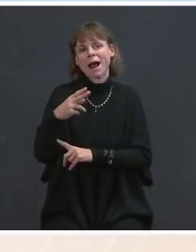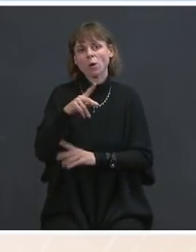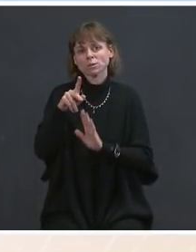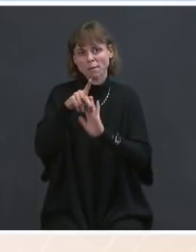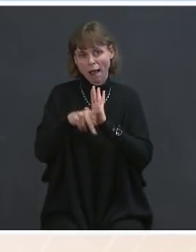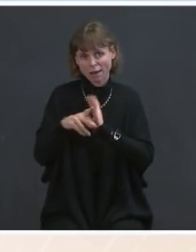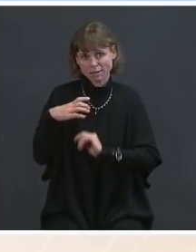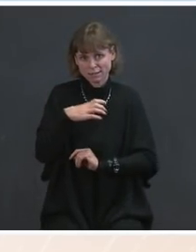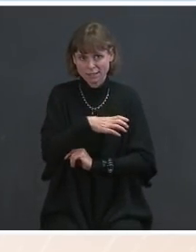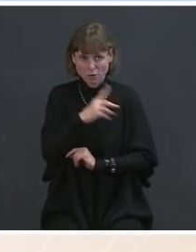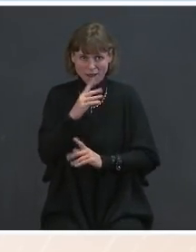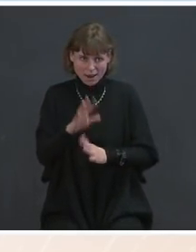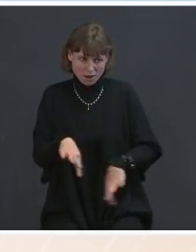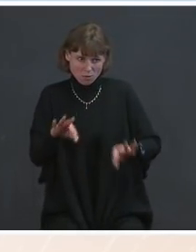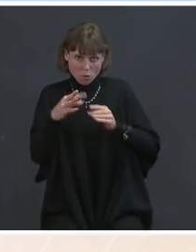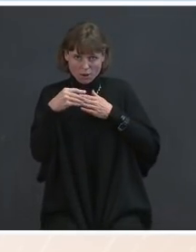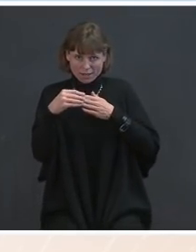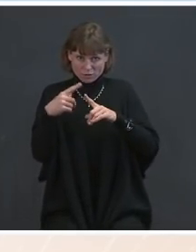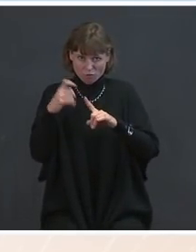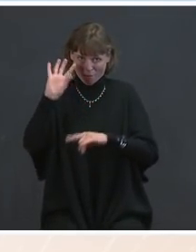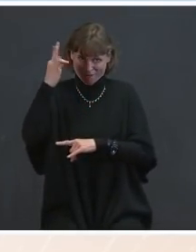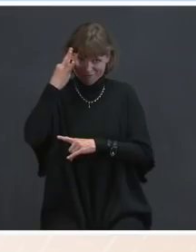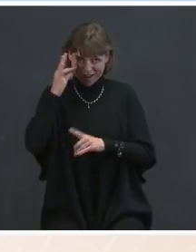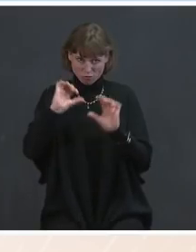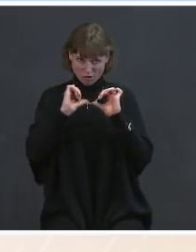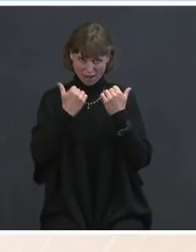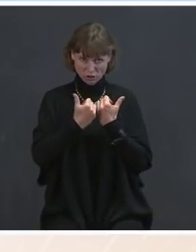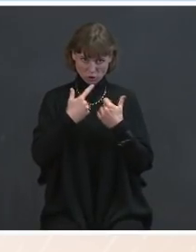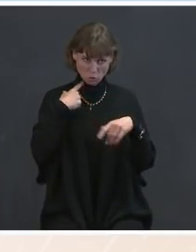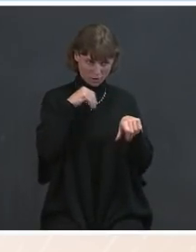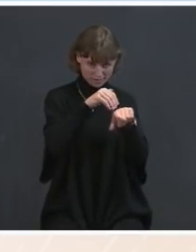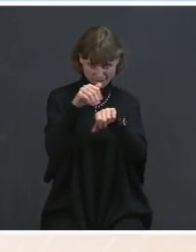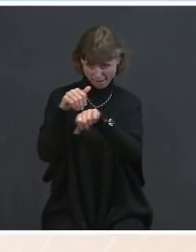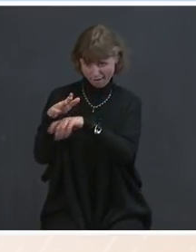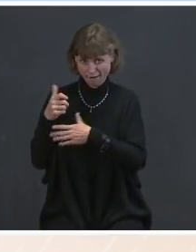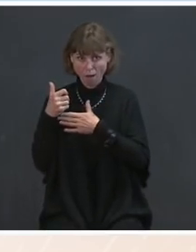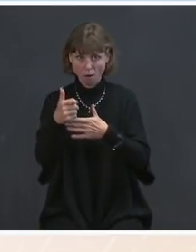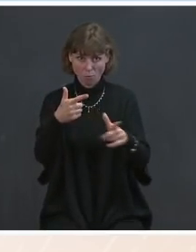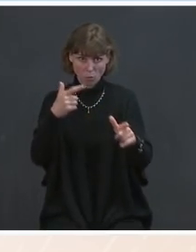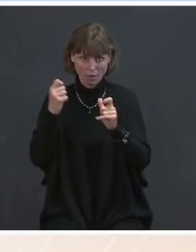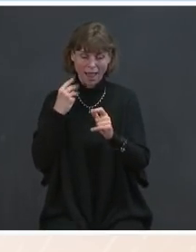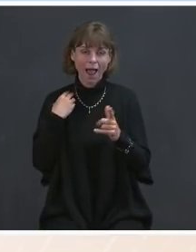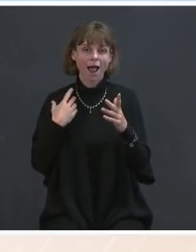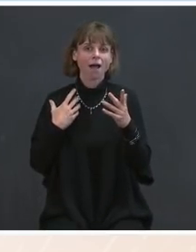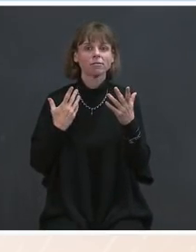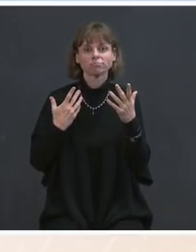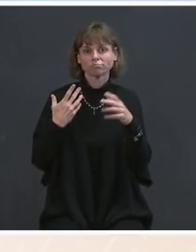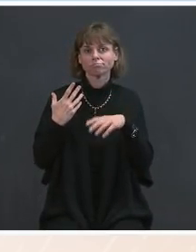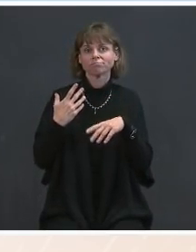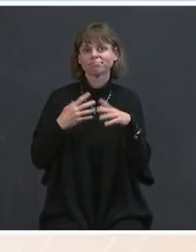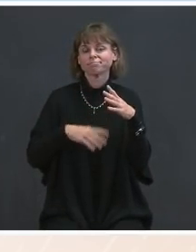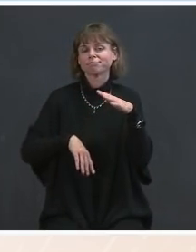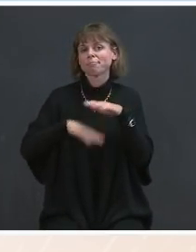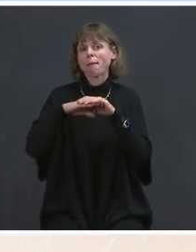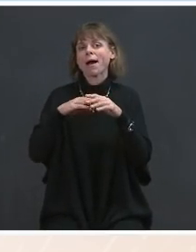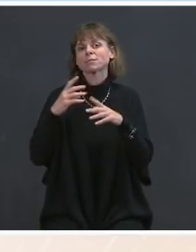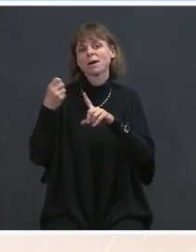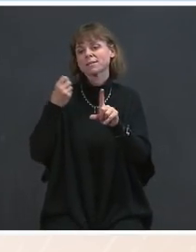so we can get funds out the door quickly, maximize its impact, accelerate the work the administration is doing to crush COVID-19, and rescue our economy.